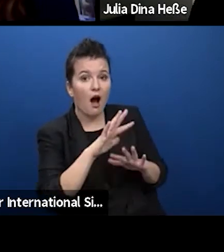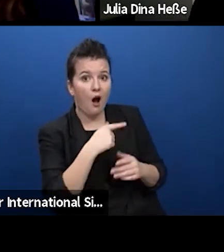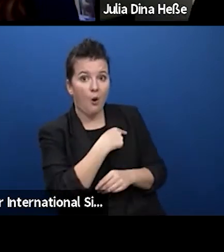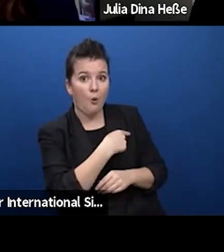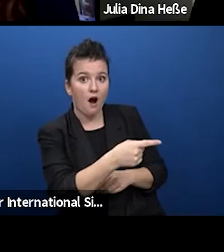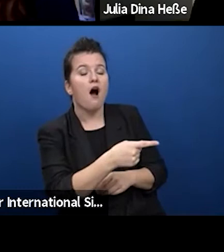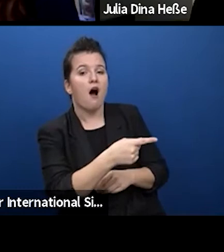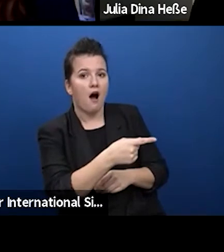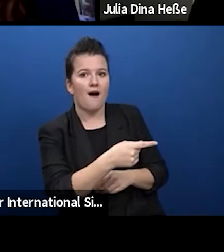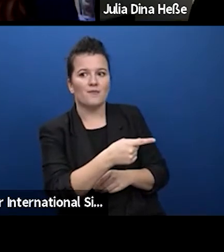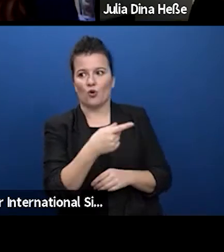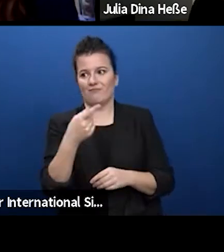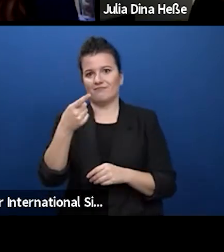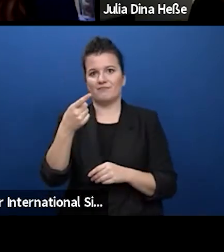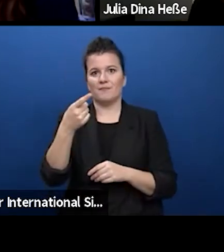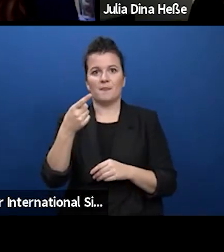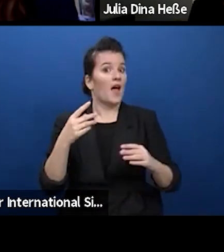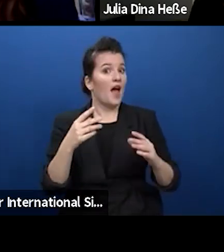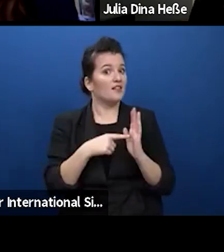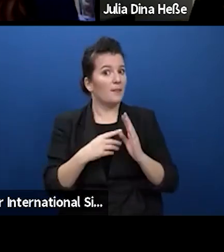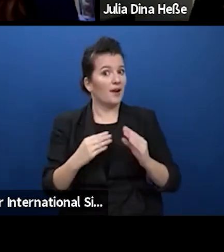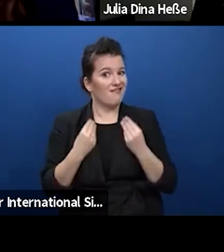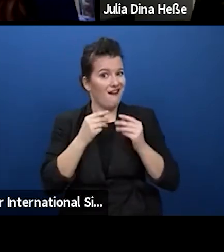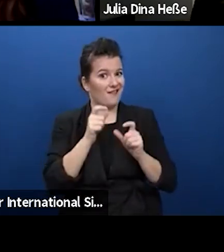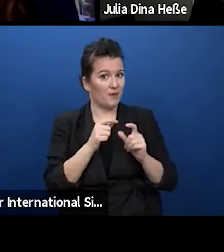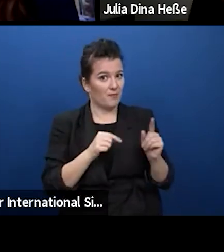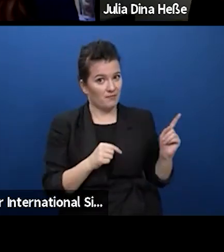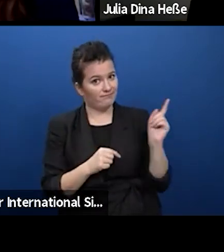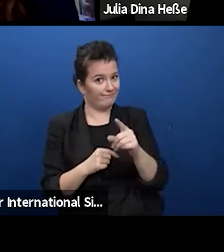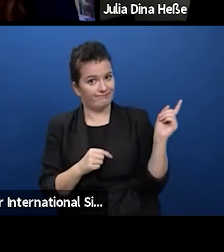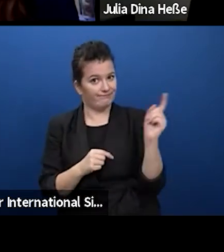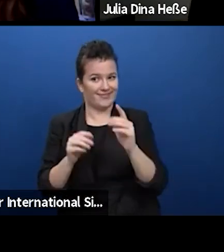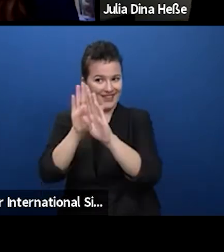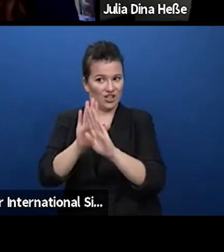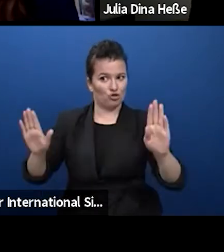when the young audiences come to the theatre and see the actors that they can relate to,